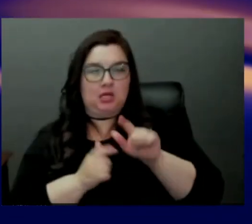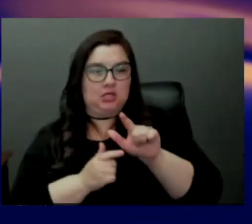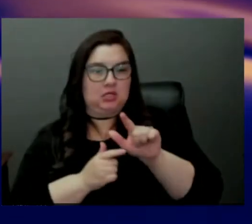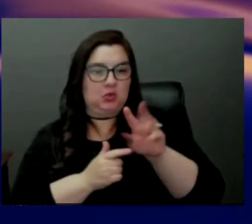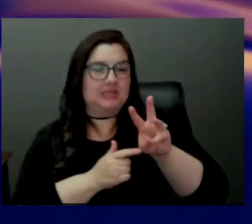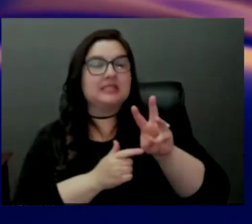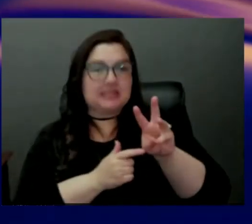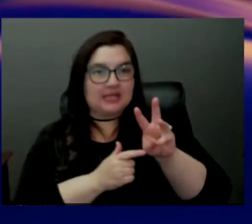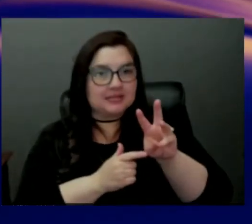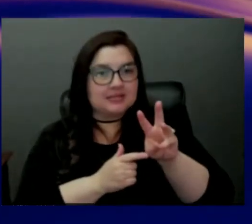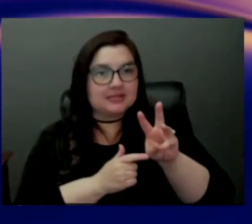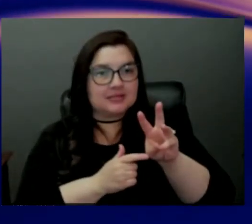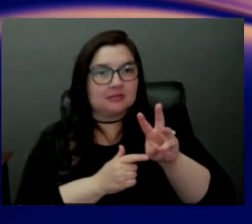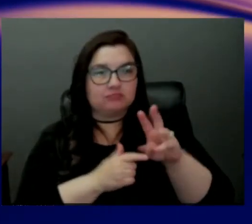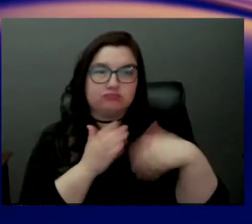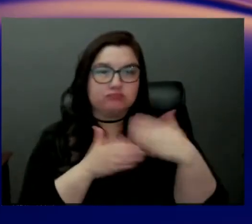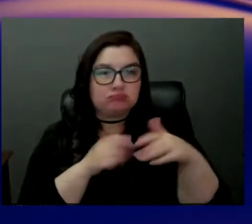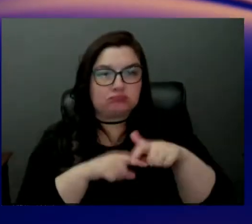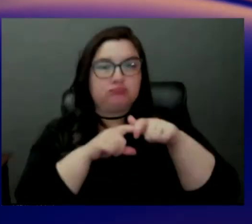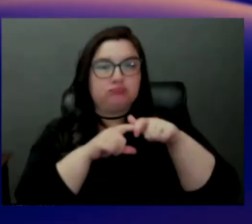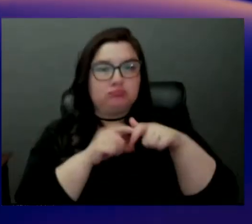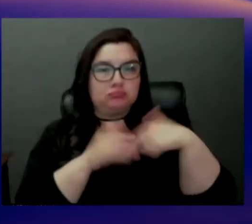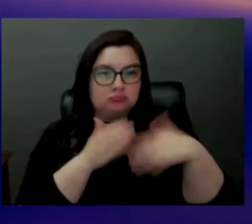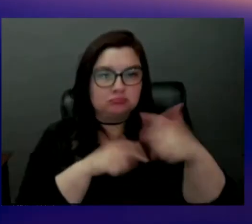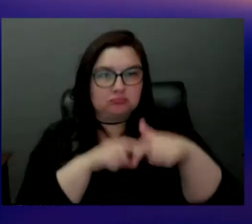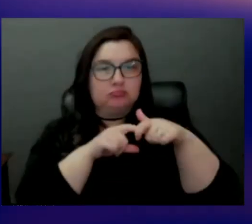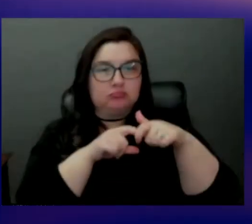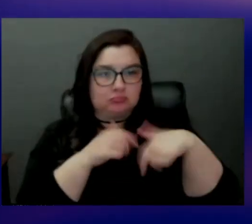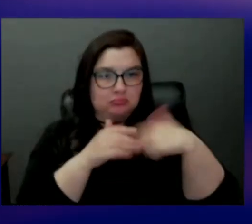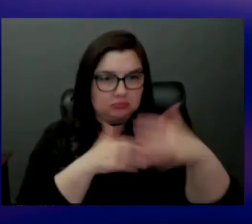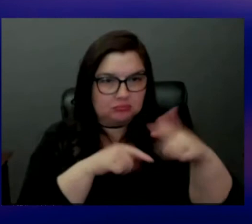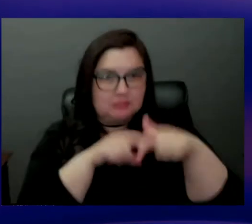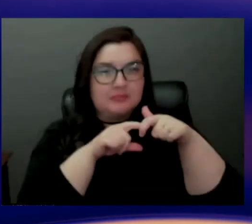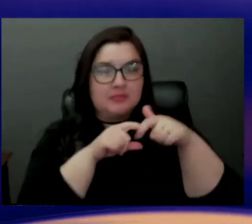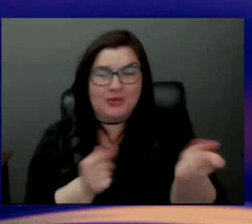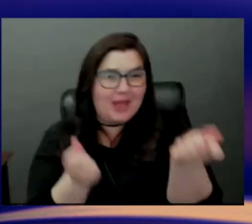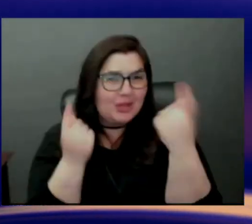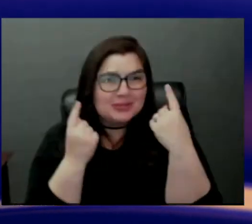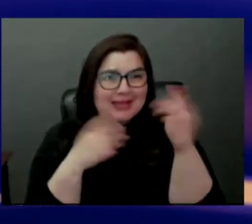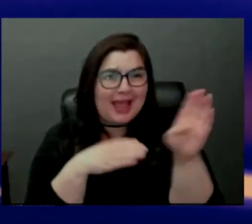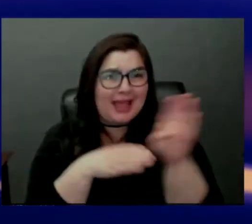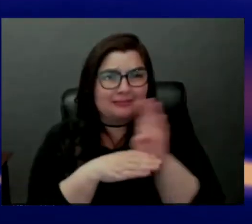And you can do that as many times as you need to, we understand that people are busy, interruptions come up